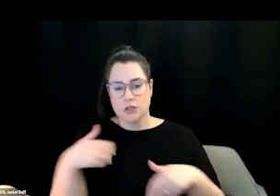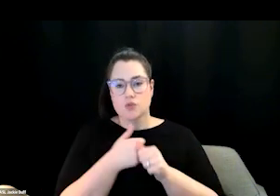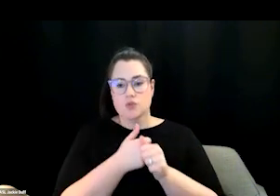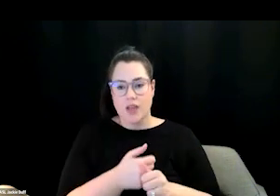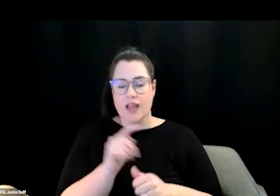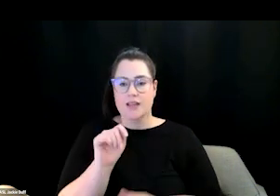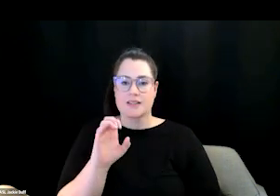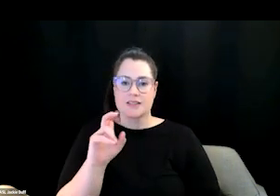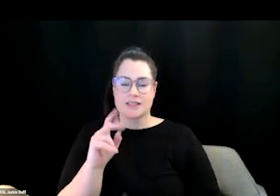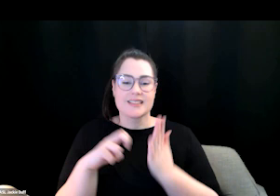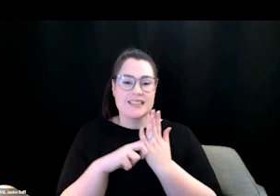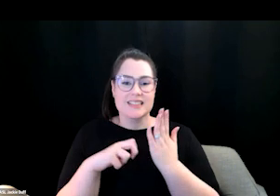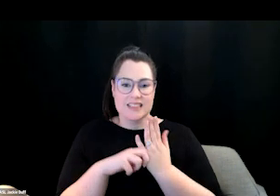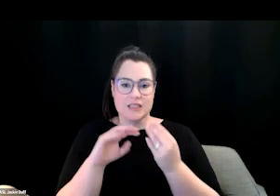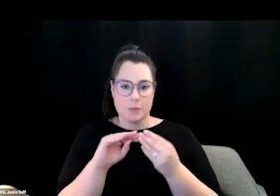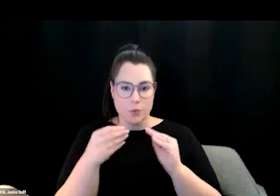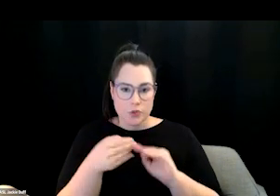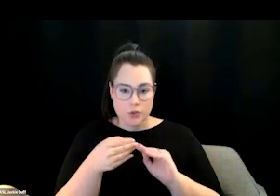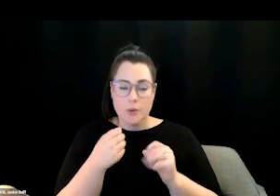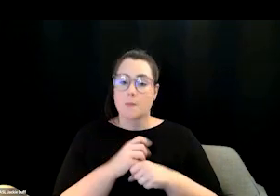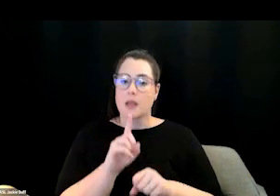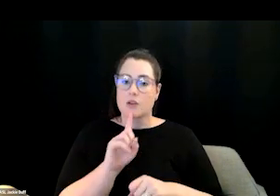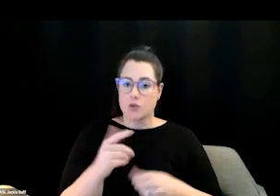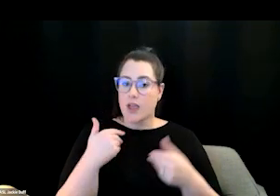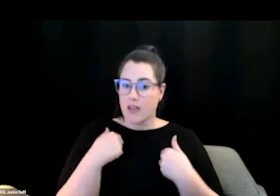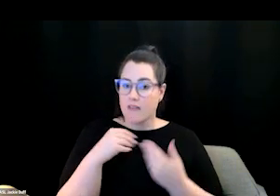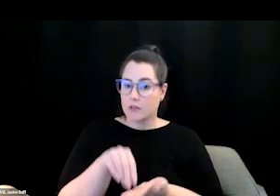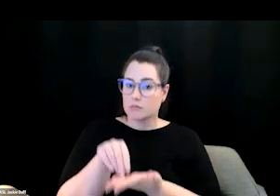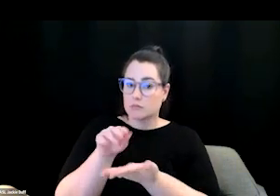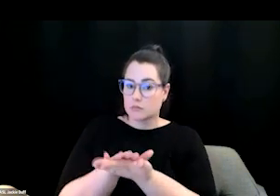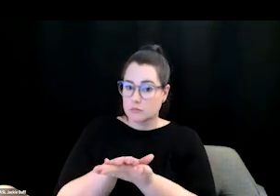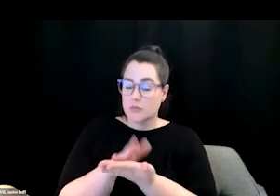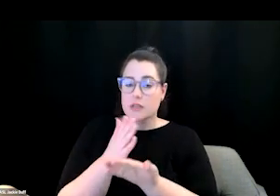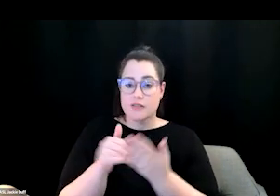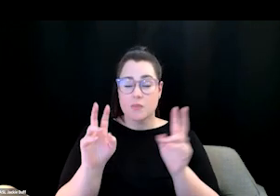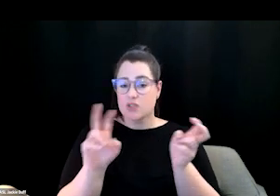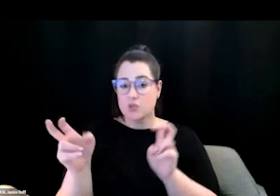Make sure you have that. Some issues don't have quick turnaround times.